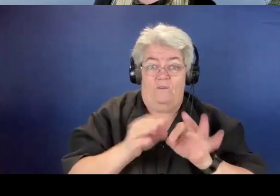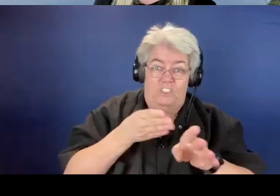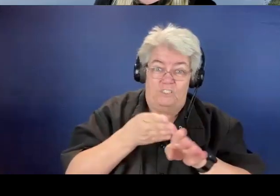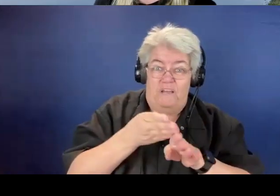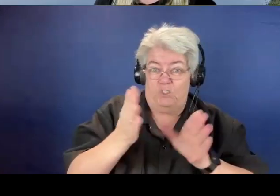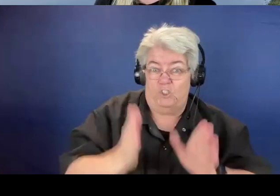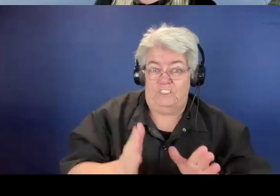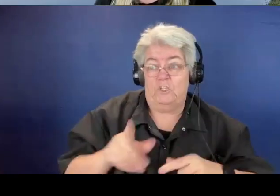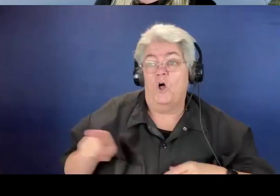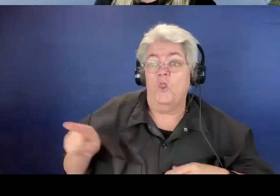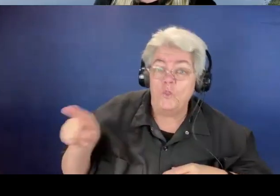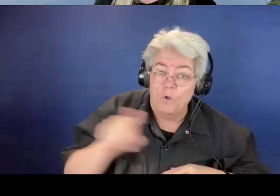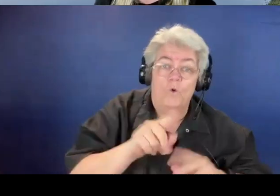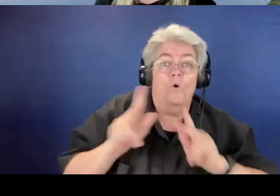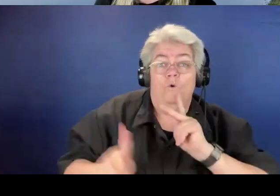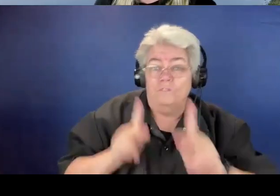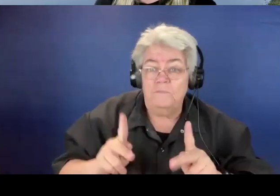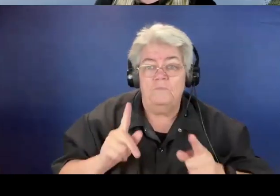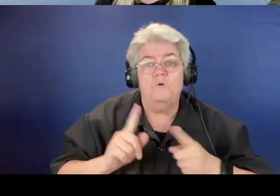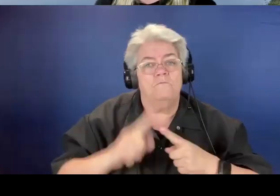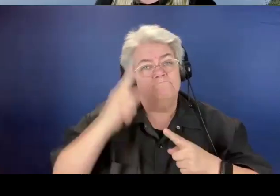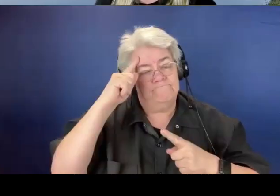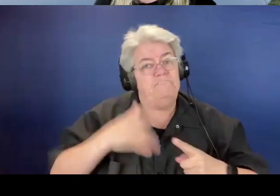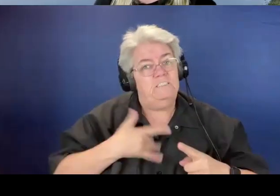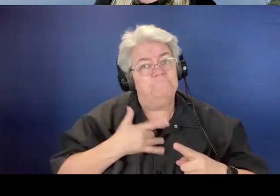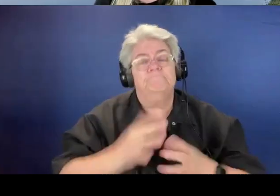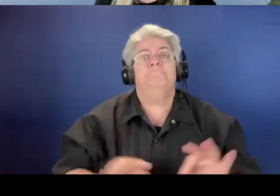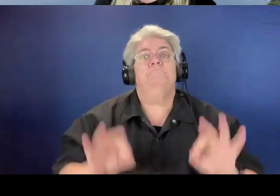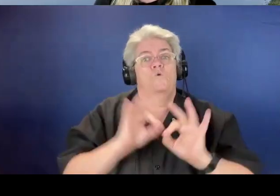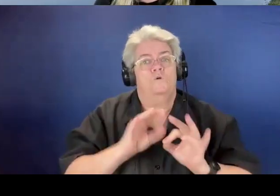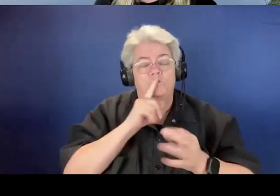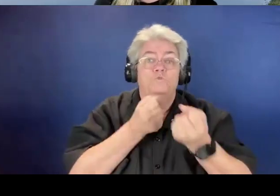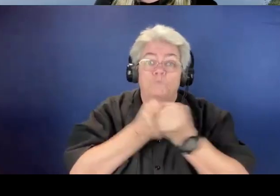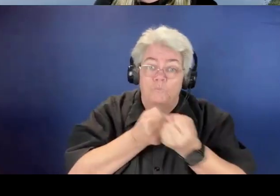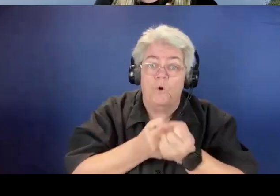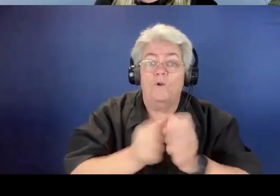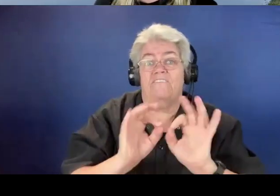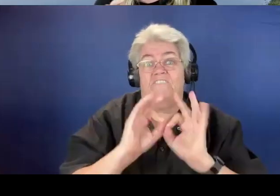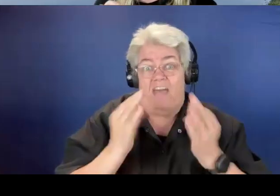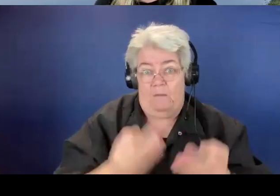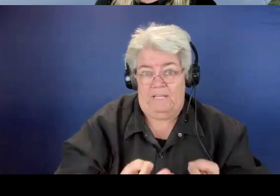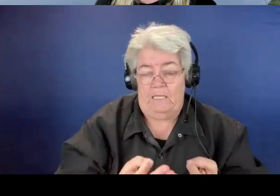are committed to providing quality services to families who want their DHH